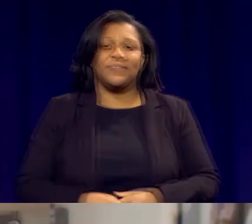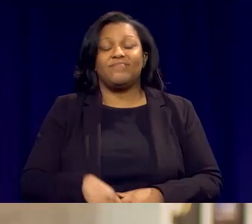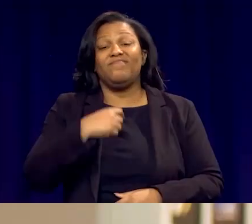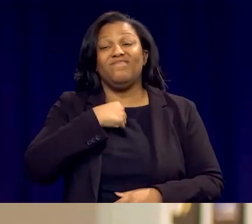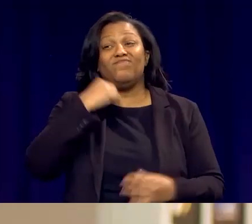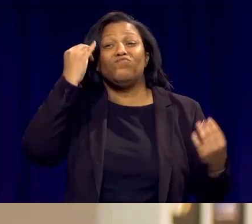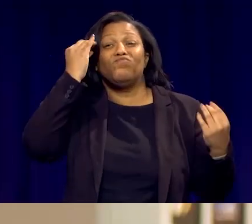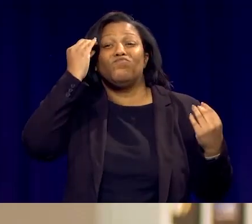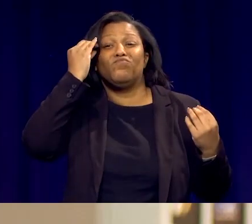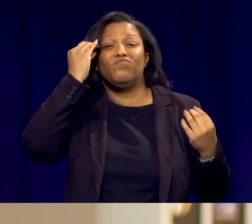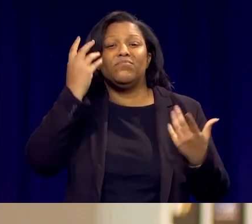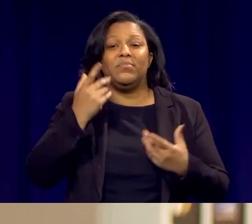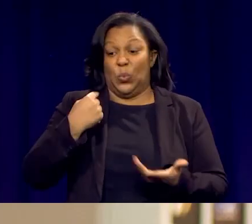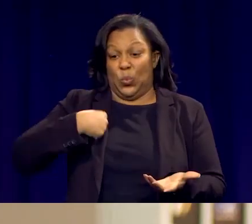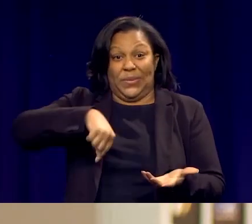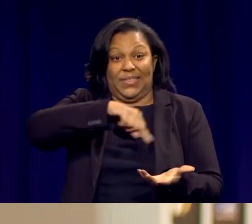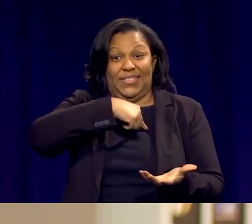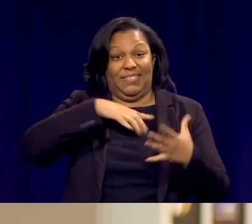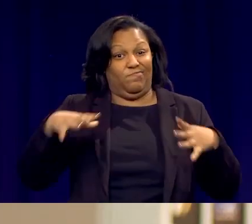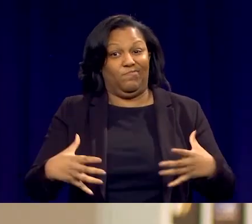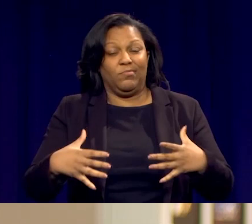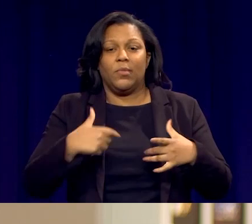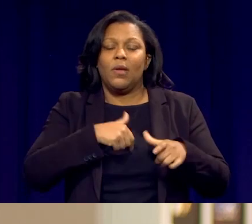Nell: I think it's going to be the fact, like,